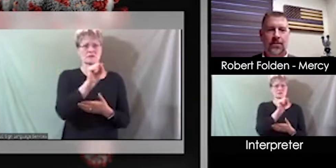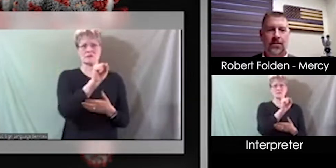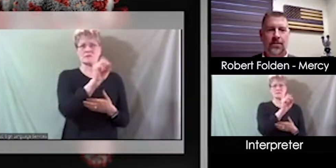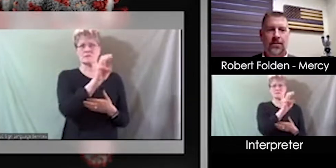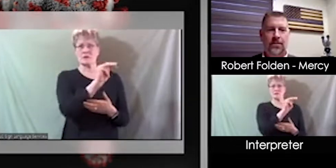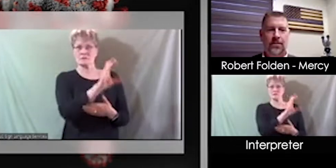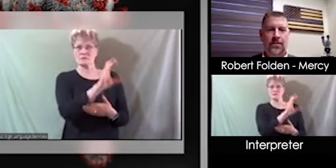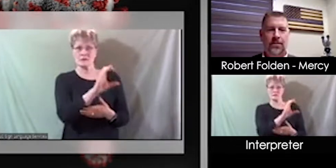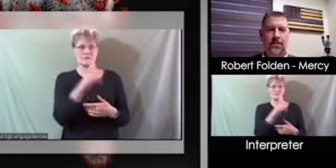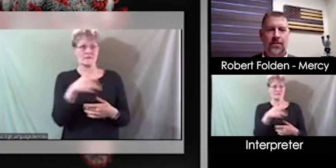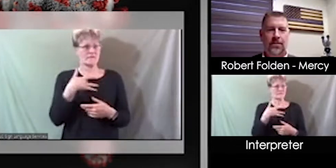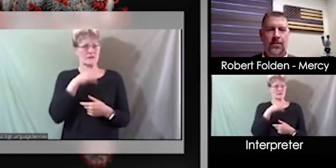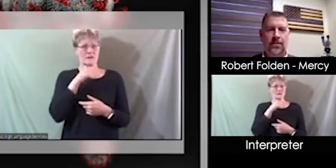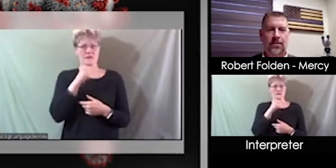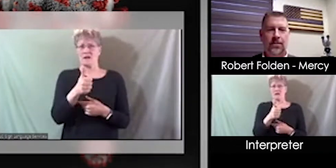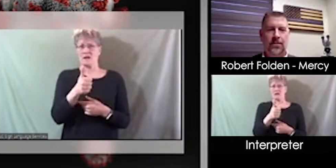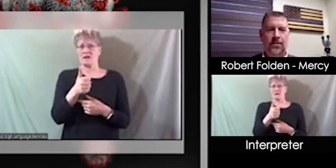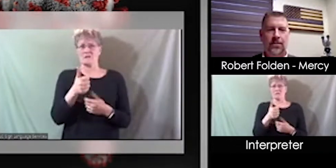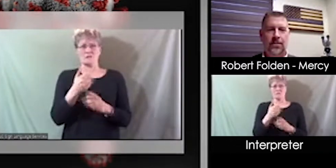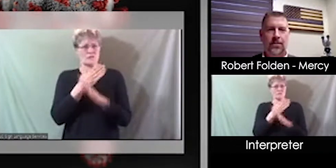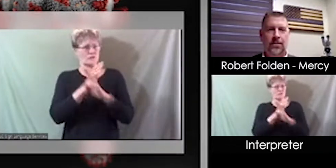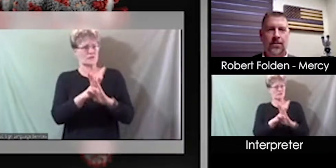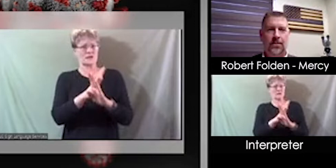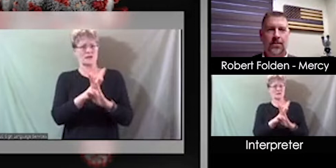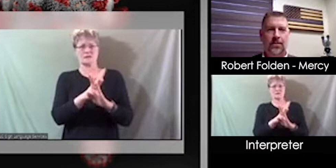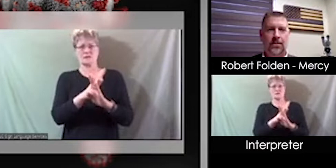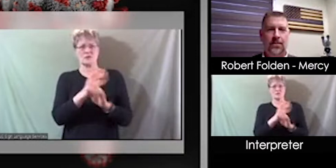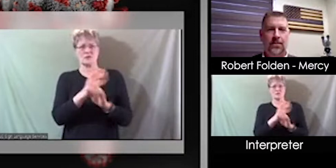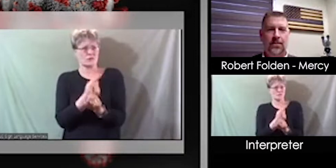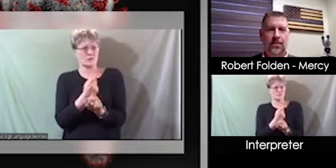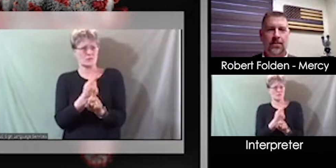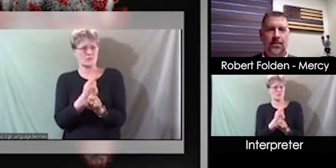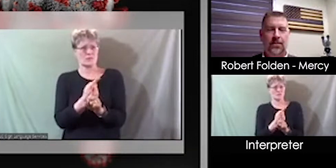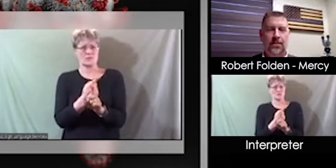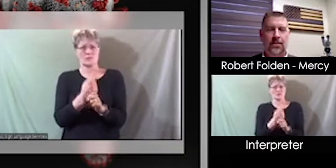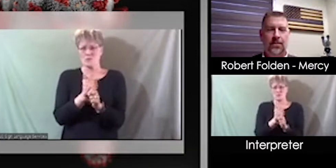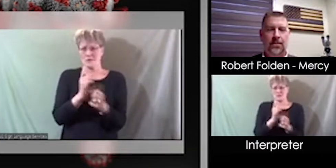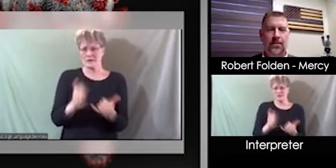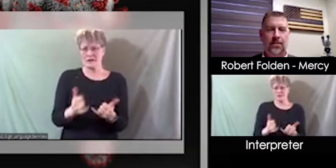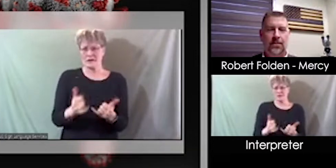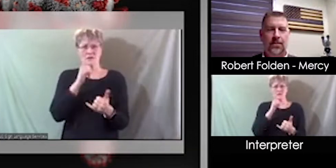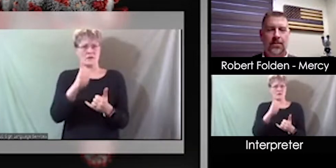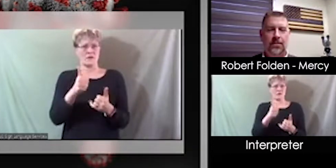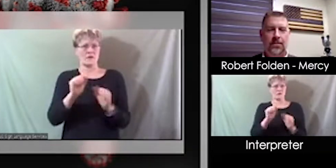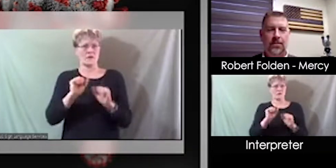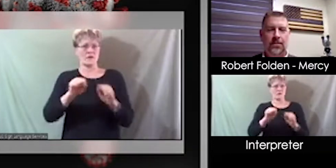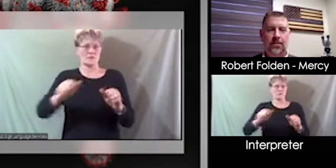from their usual previous safety safety practices. So my question is